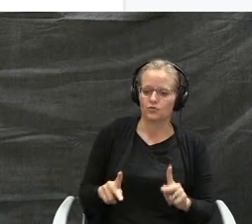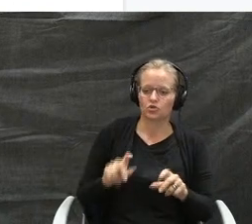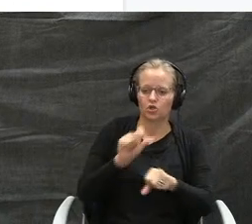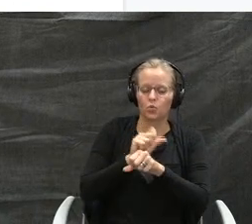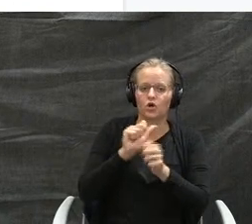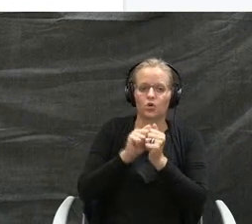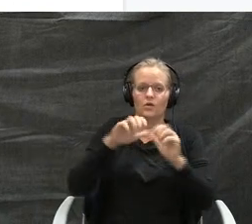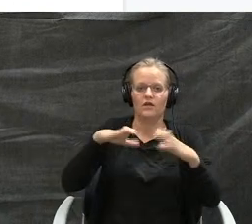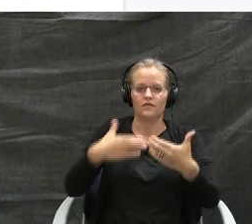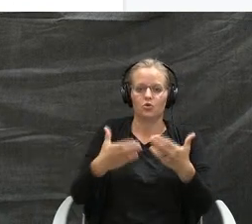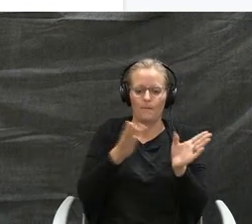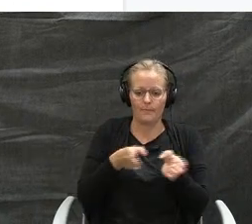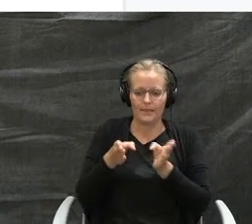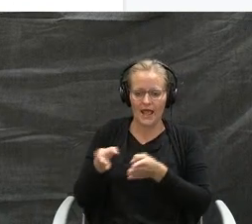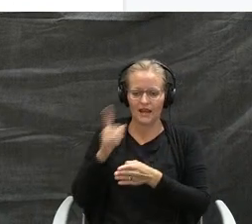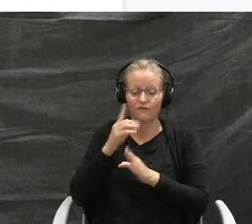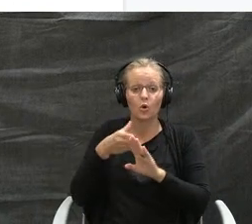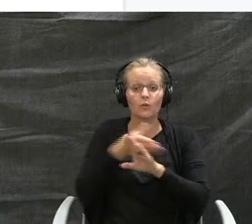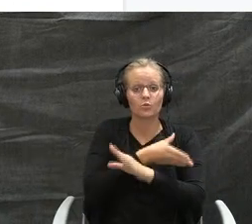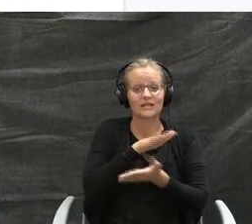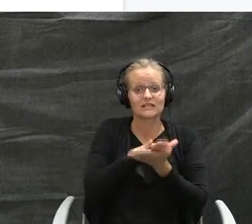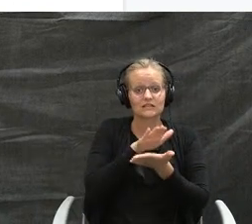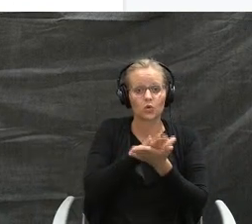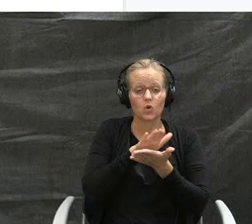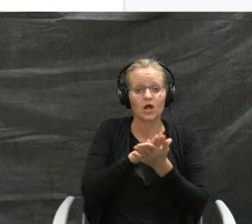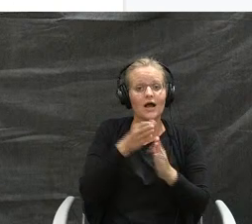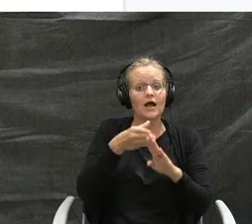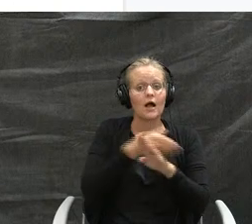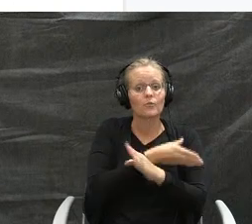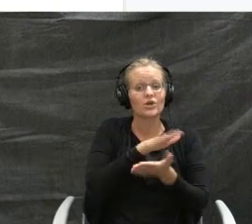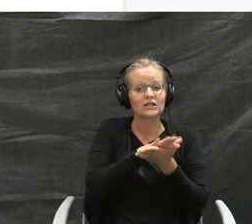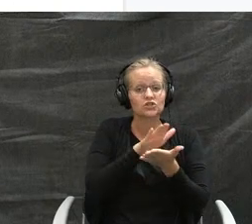group to do some planning for preschool in preschool is unique